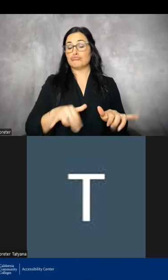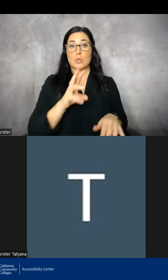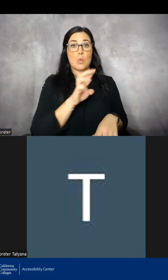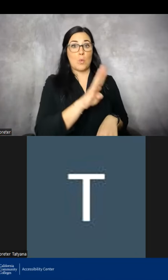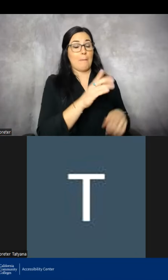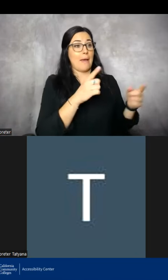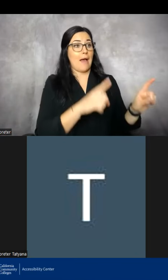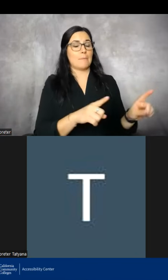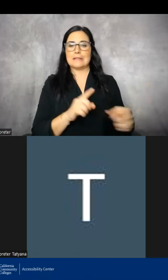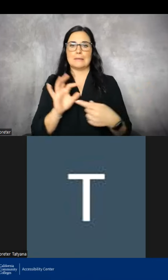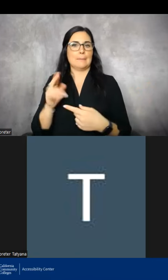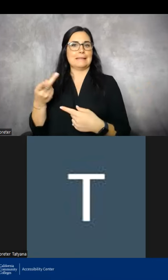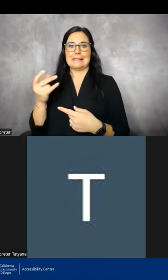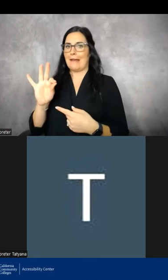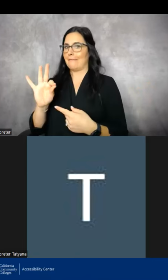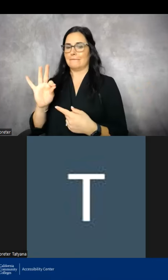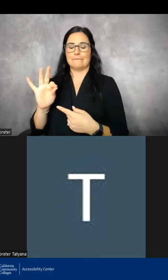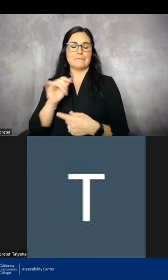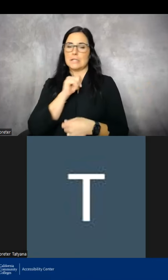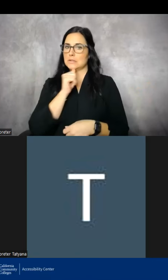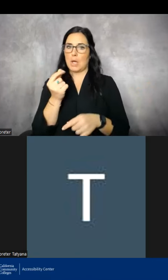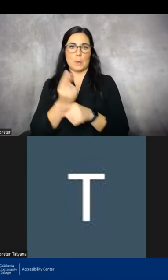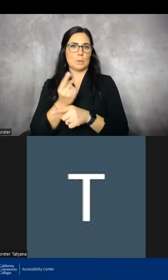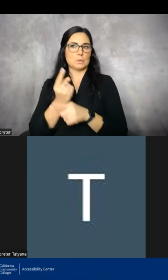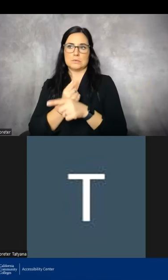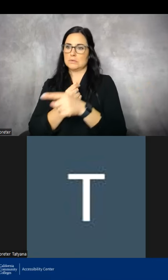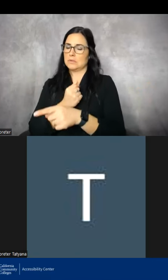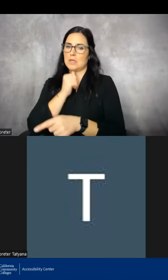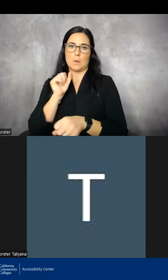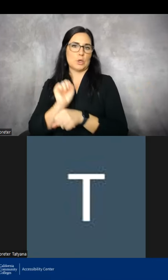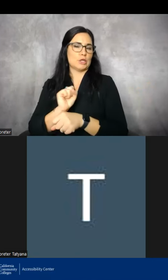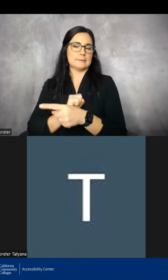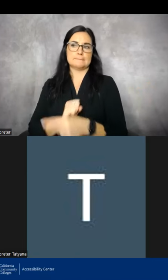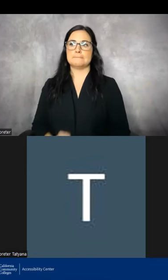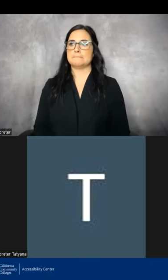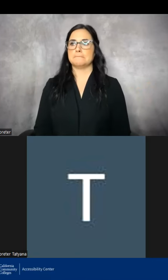beginning with tags they were not available in PDF.